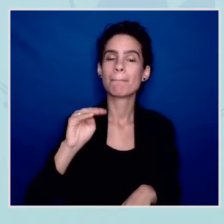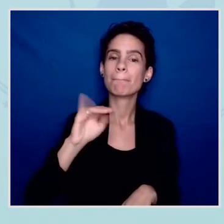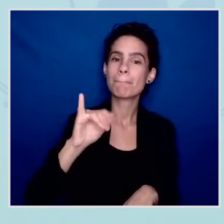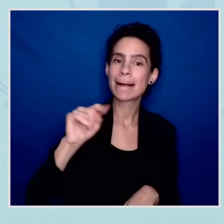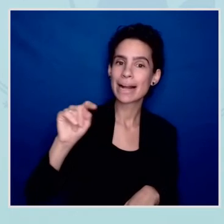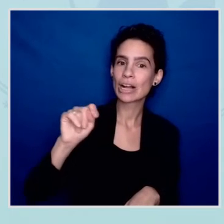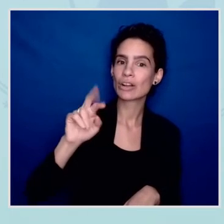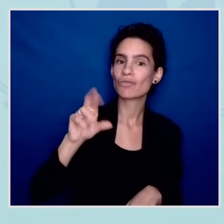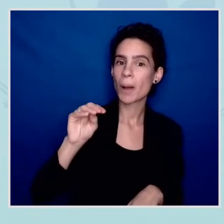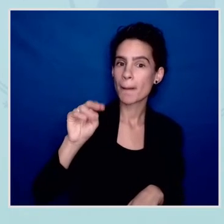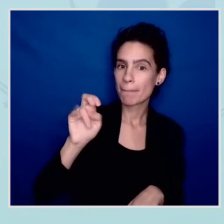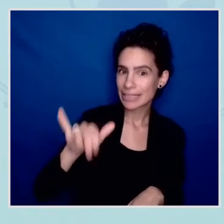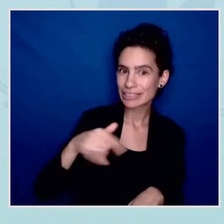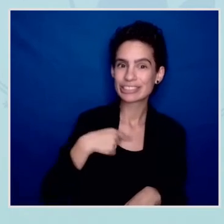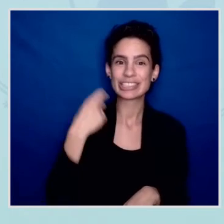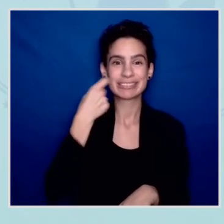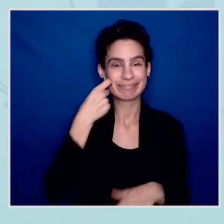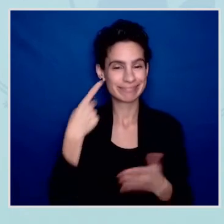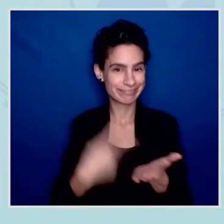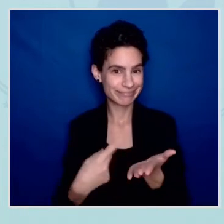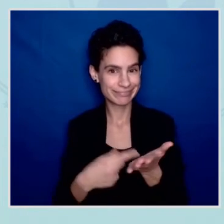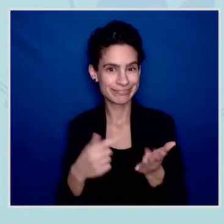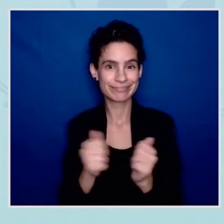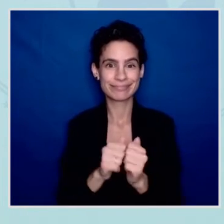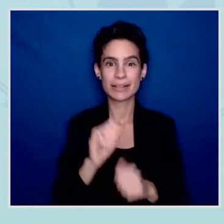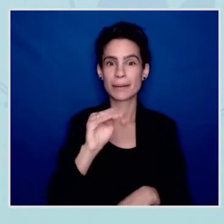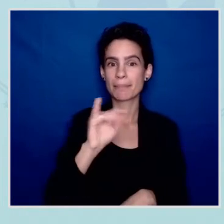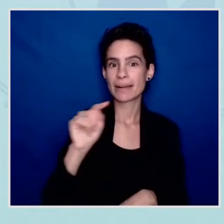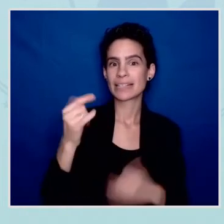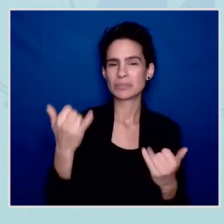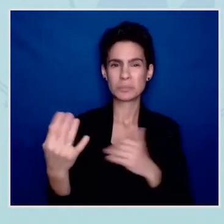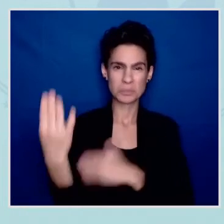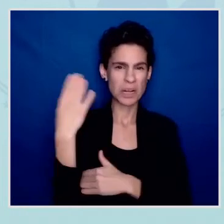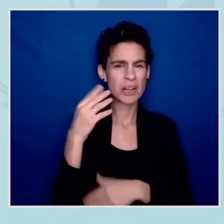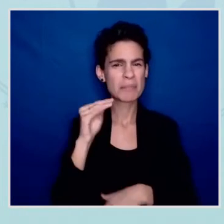ENORMOUS RESPECT FOR, ENORMOUS RESPECT FOR, AND I RAN AGAINST